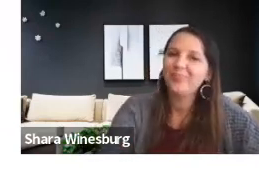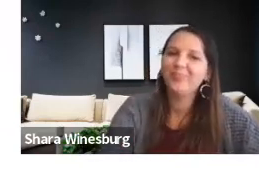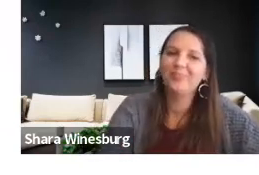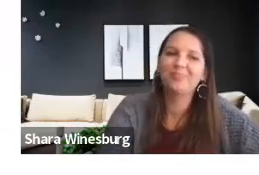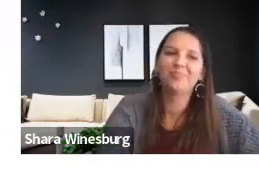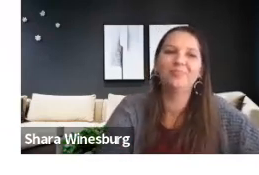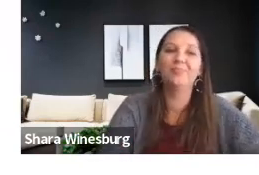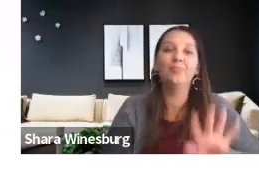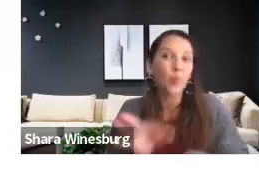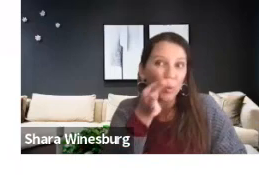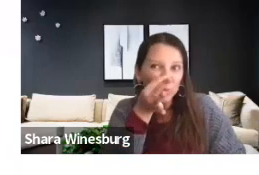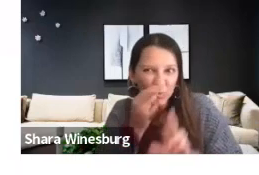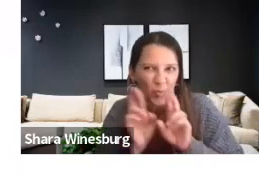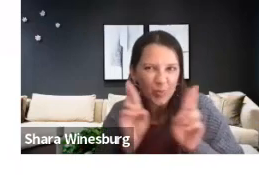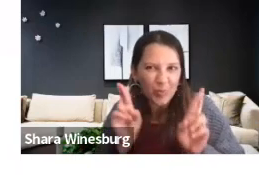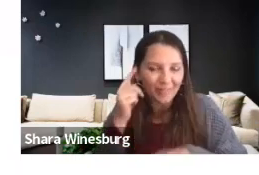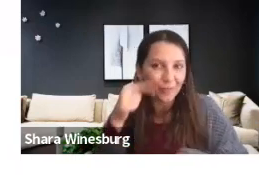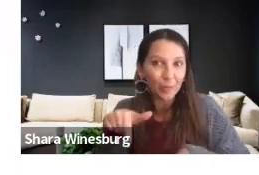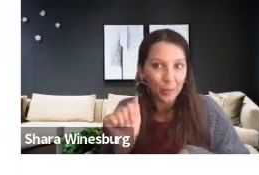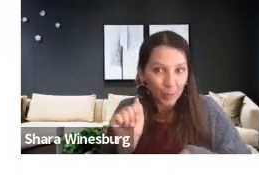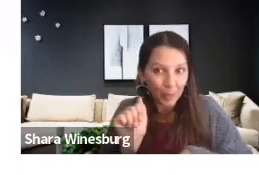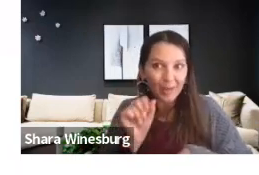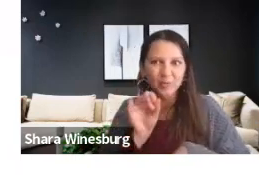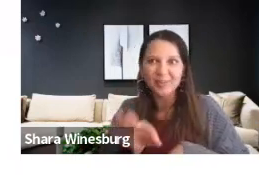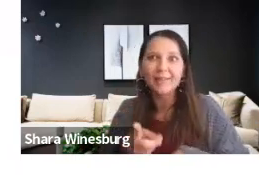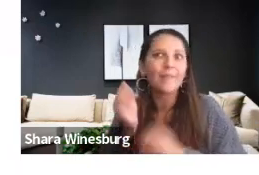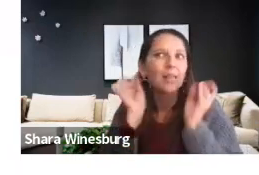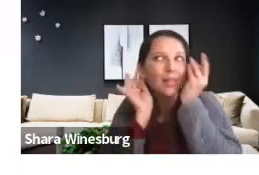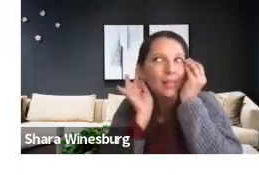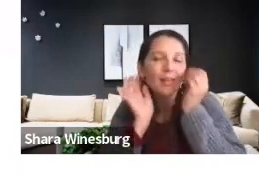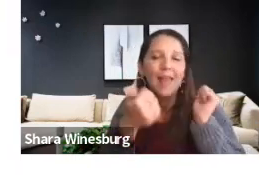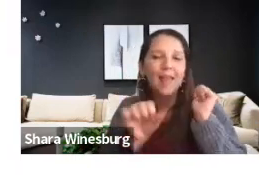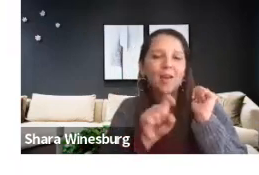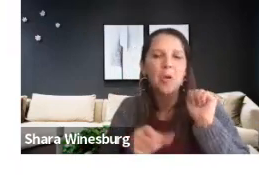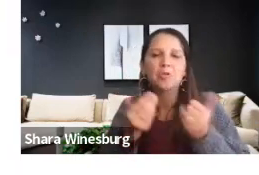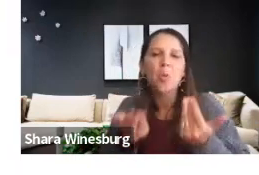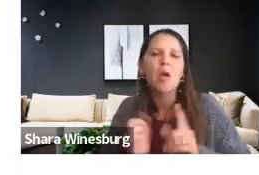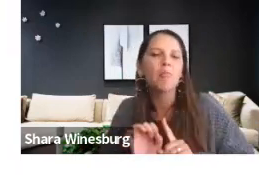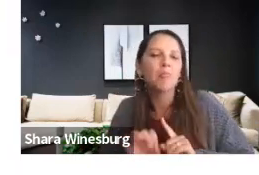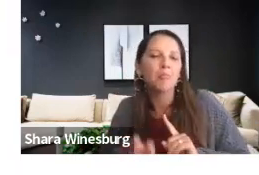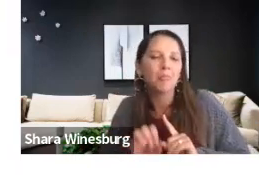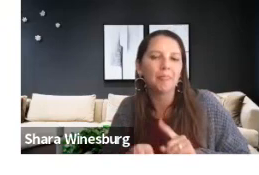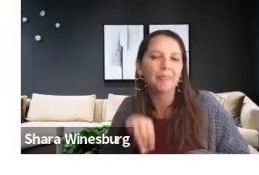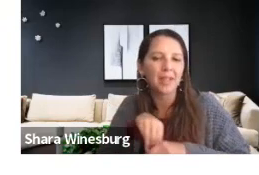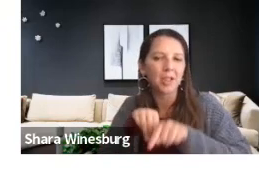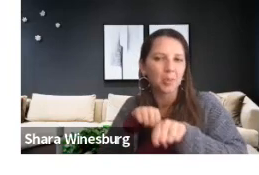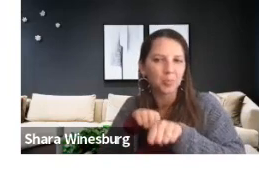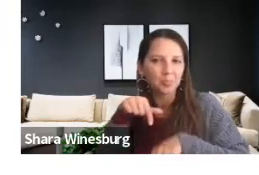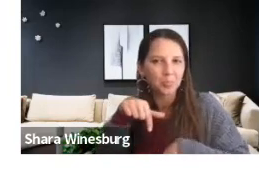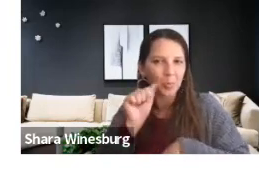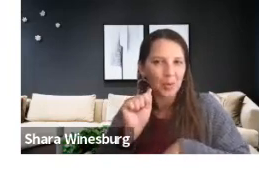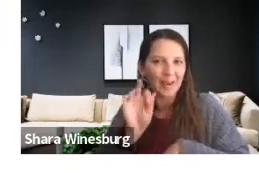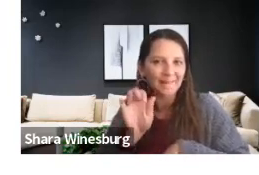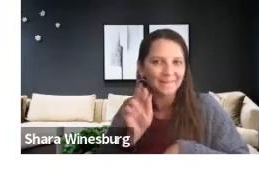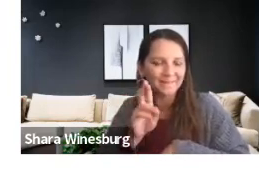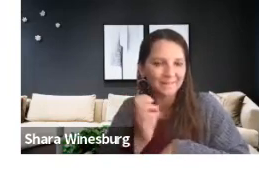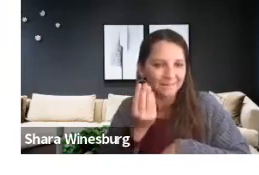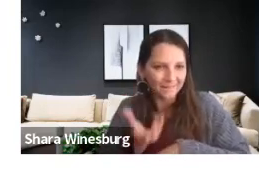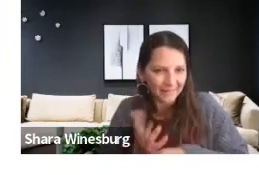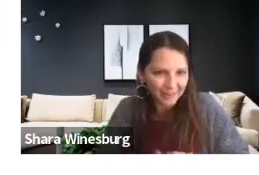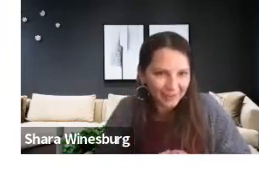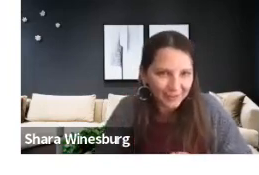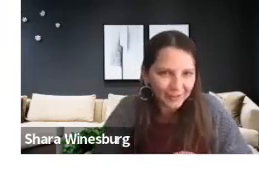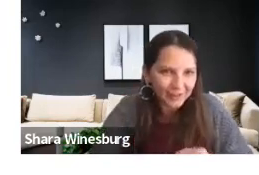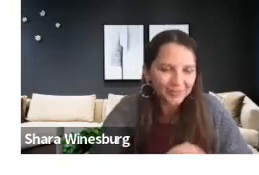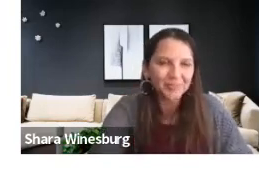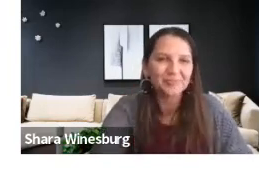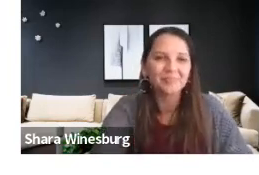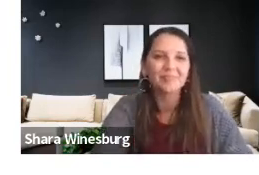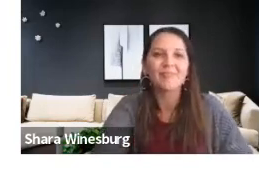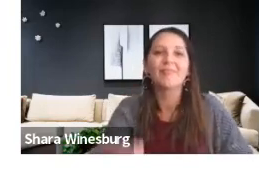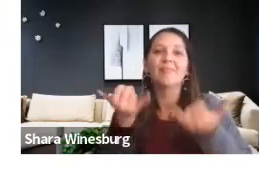improve. We're getting close to Q&A time, if you have any questions, please